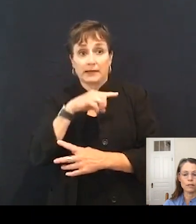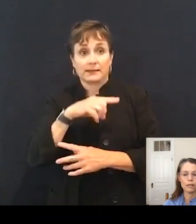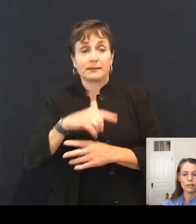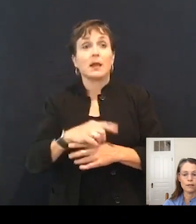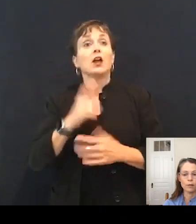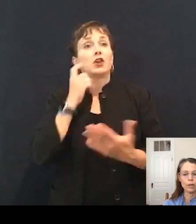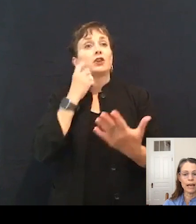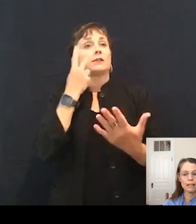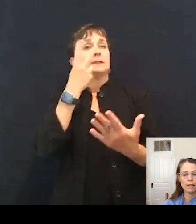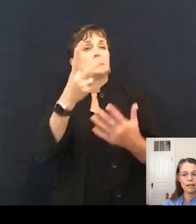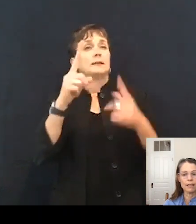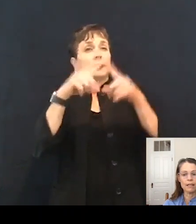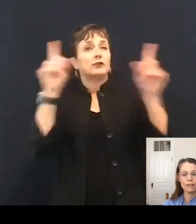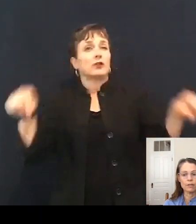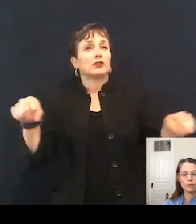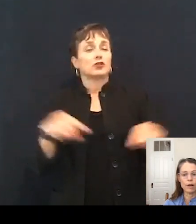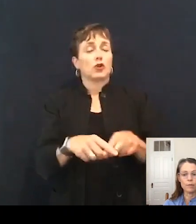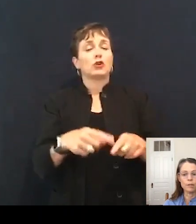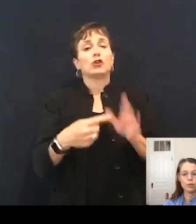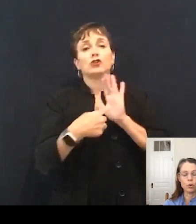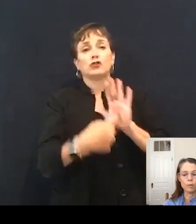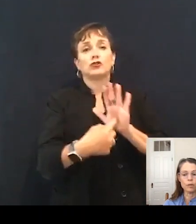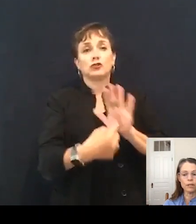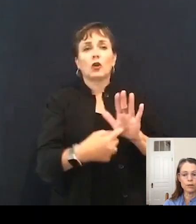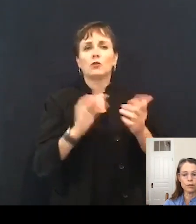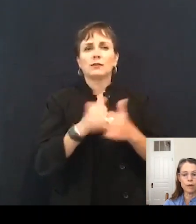The black line is from normal hearing mice, and